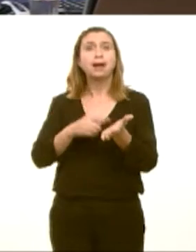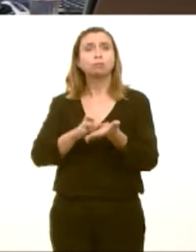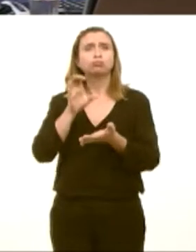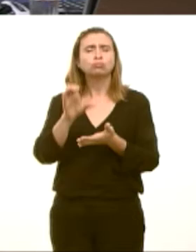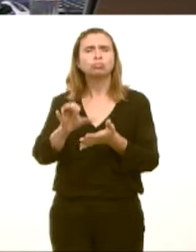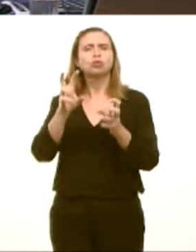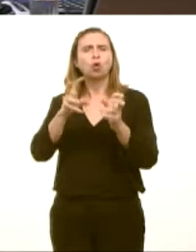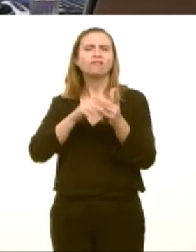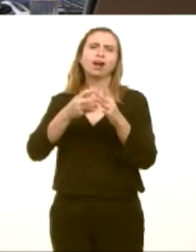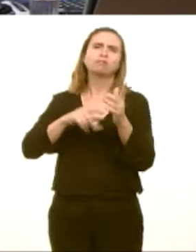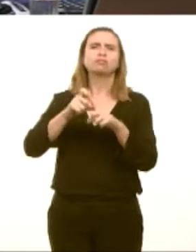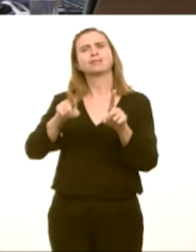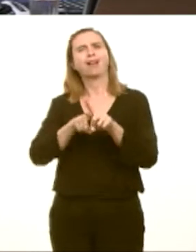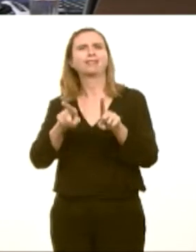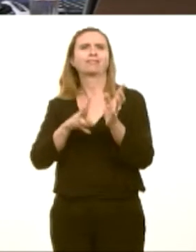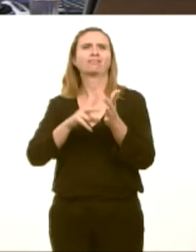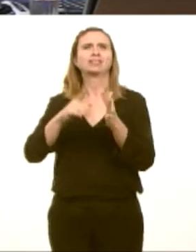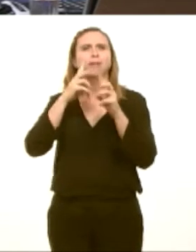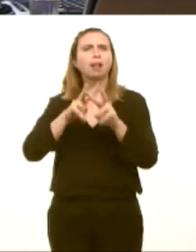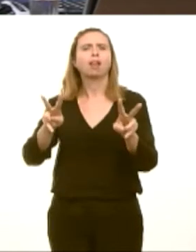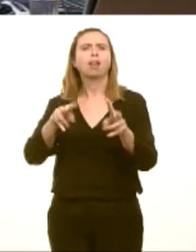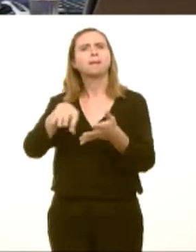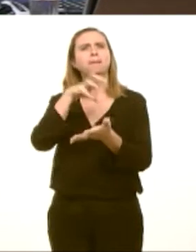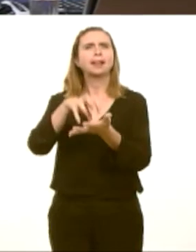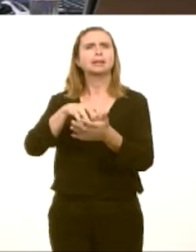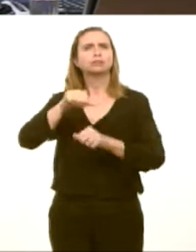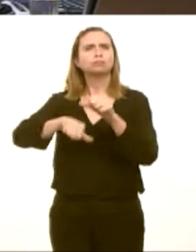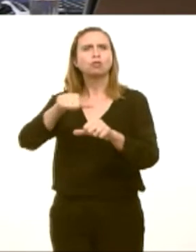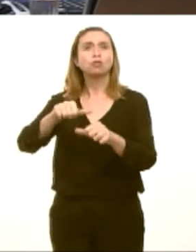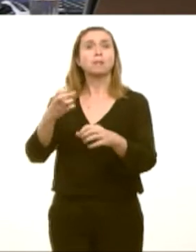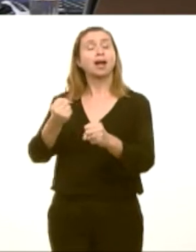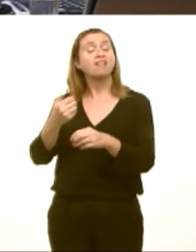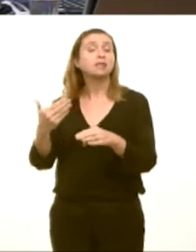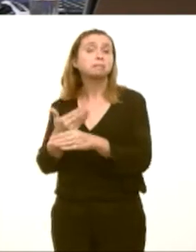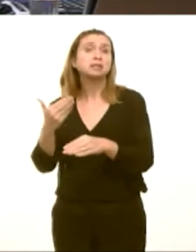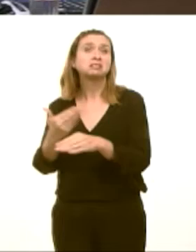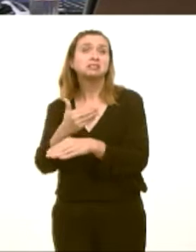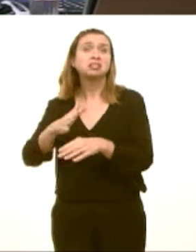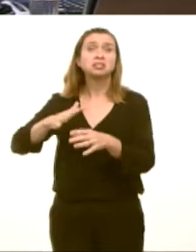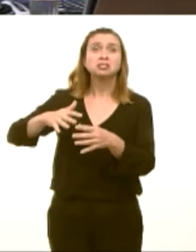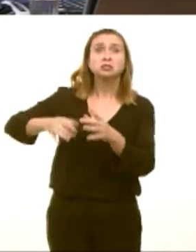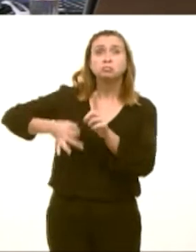programme, through business improvement districts, through town-centre partnerships funding, and recyclable loans.